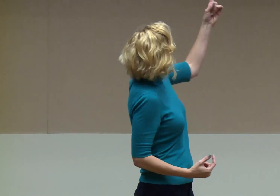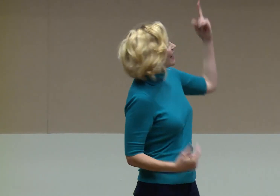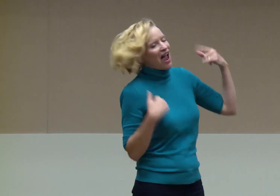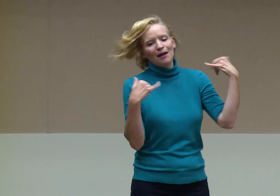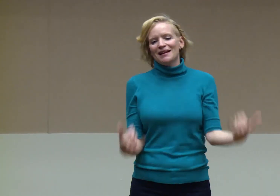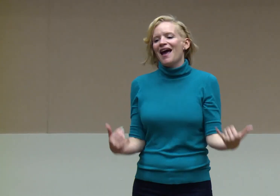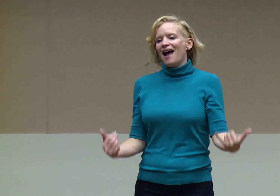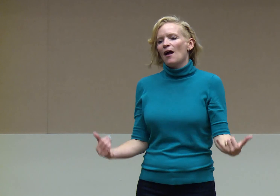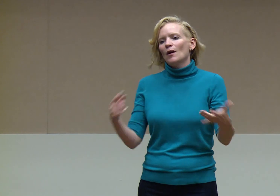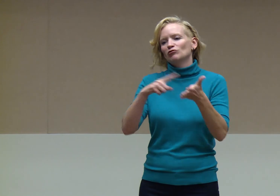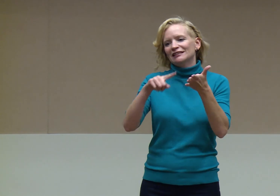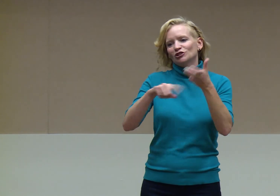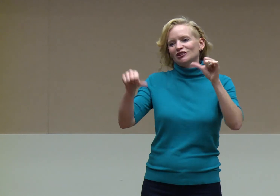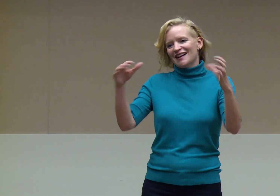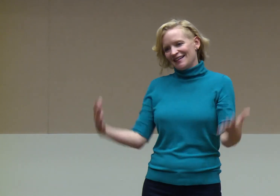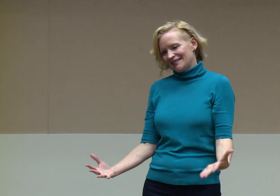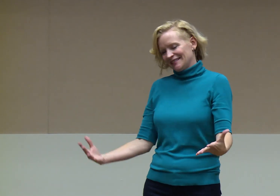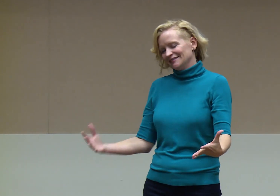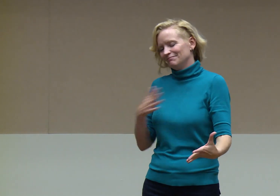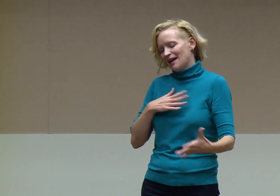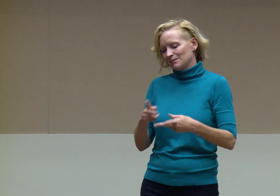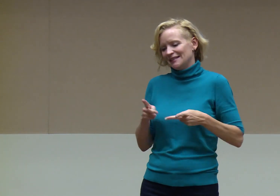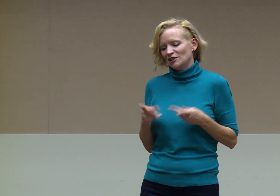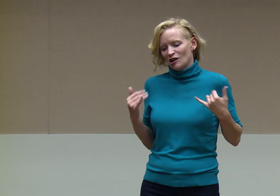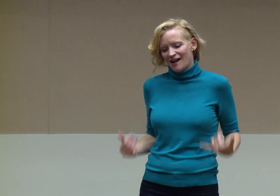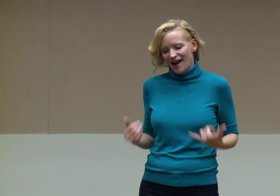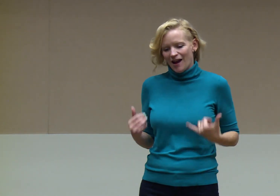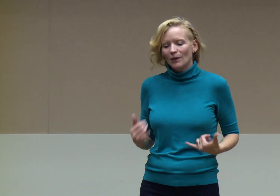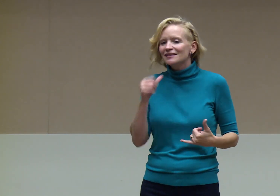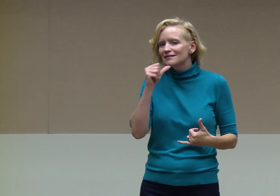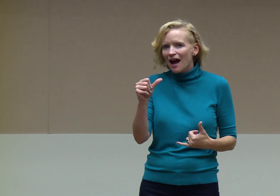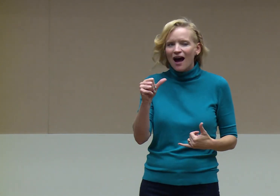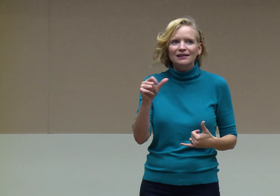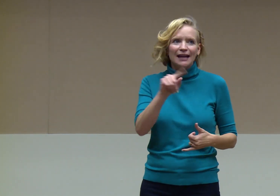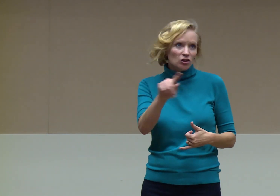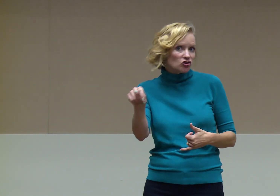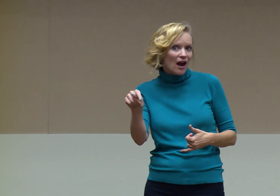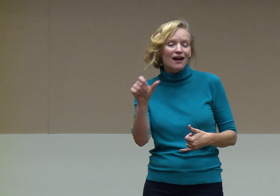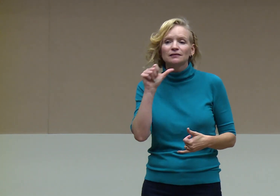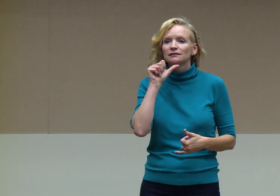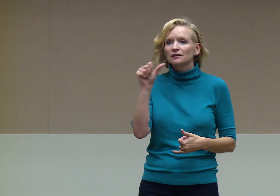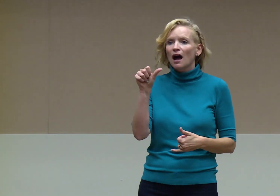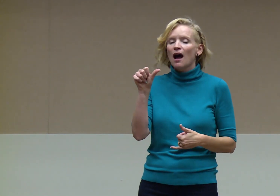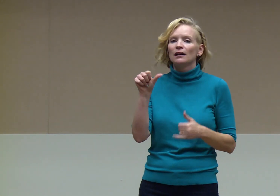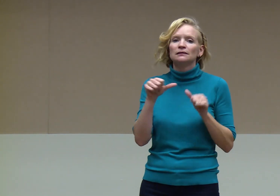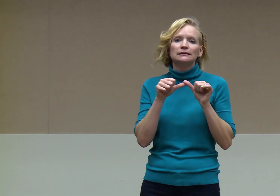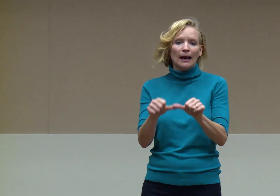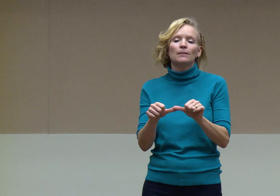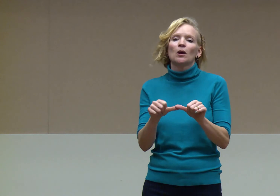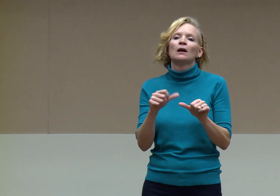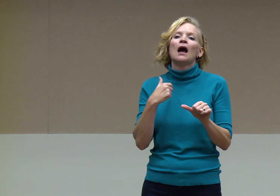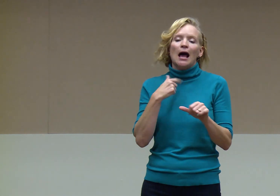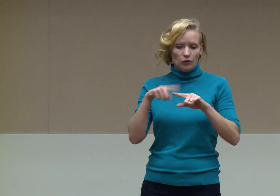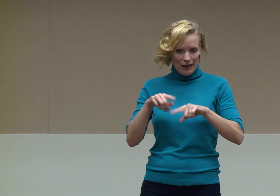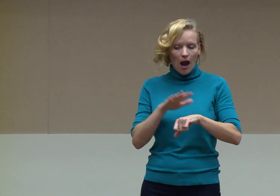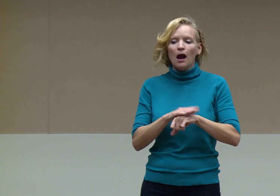So currently I am a research scientist, and that's the position that I serve in. I'm not in a tenure track, I'm not in a permanent position.